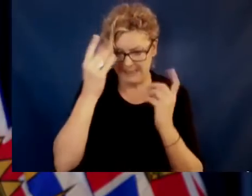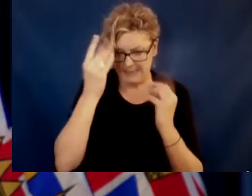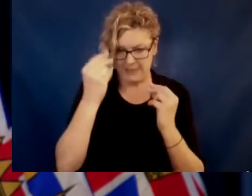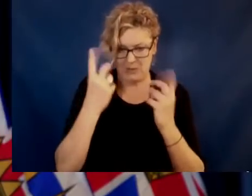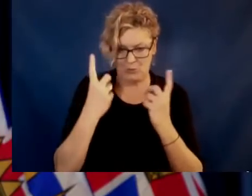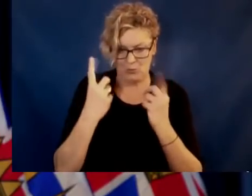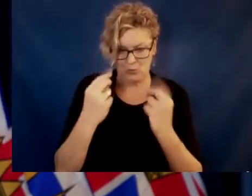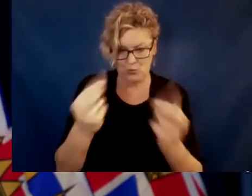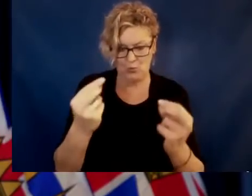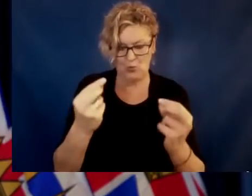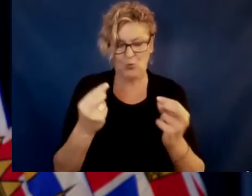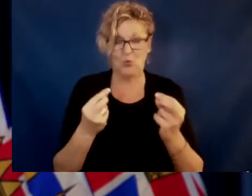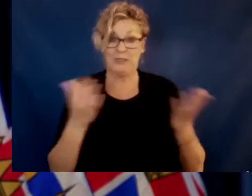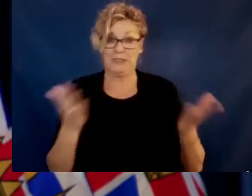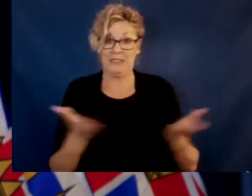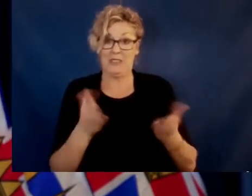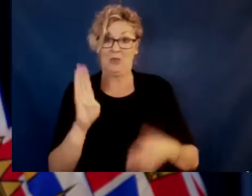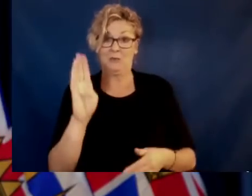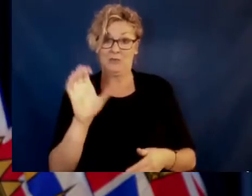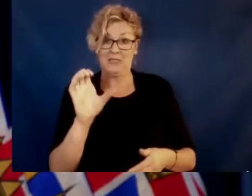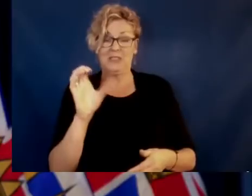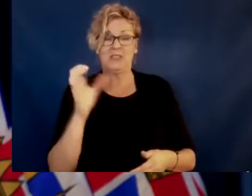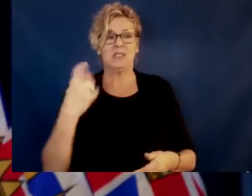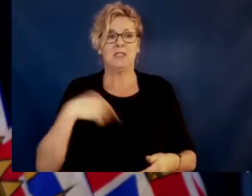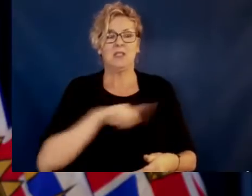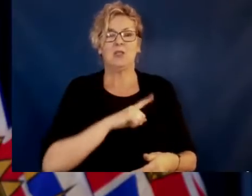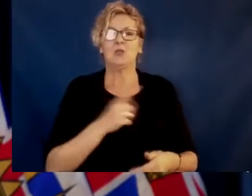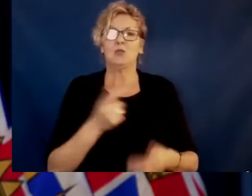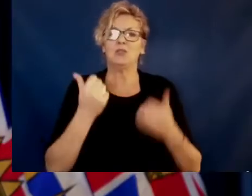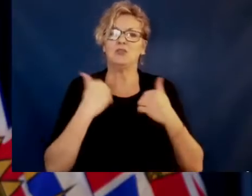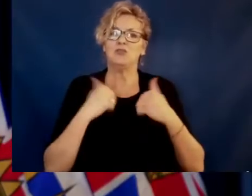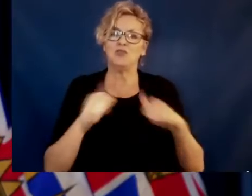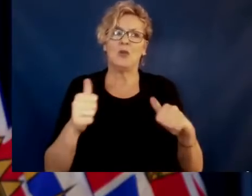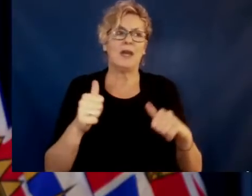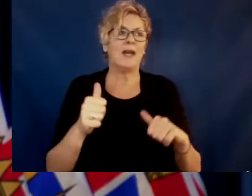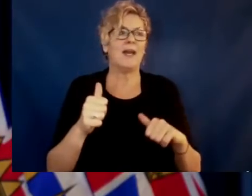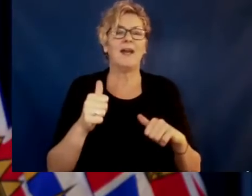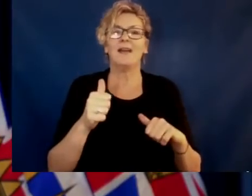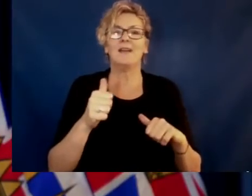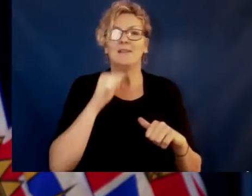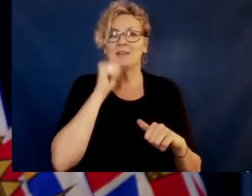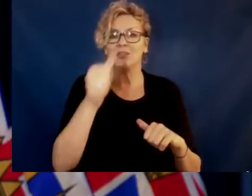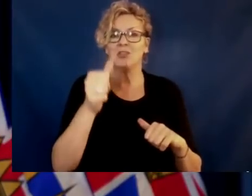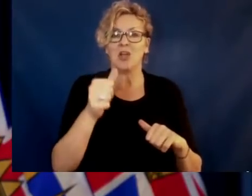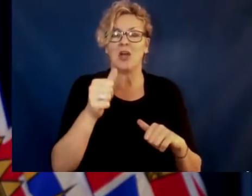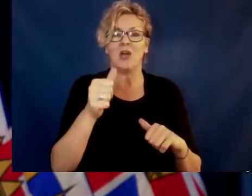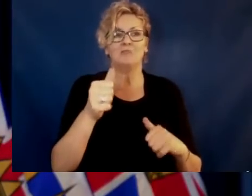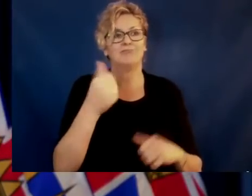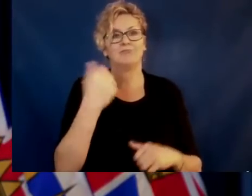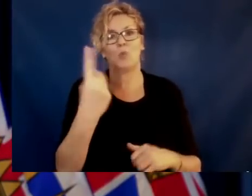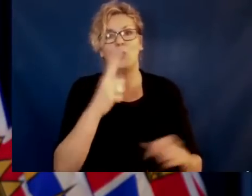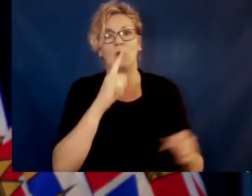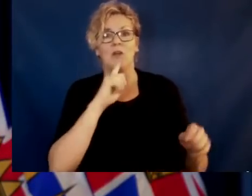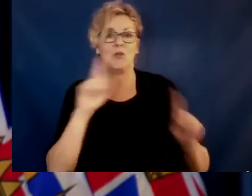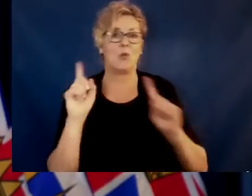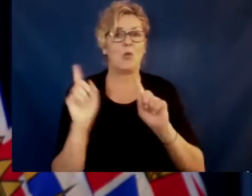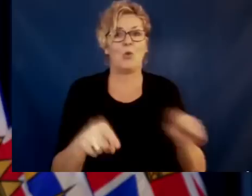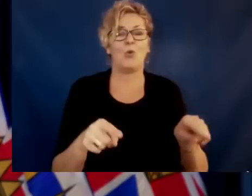we see around the world. So we have tried to minimize and take restrictions, and we've put in another order